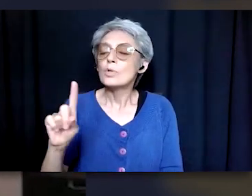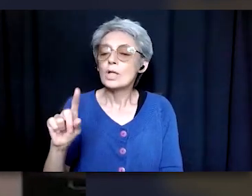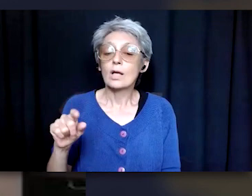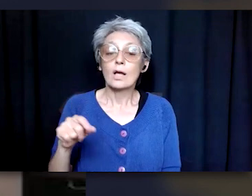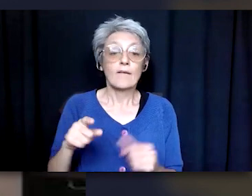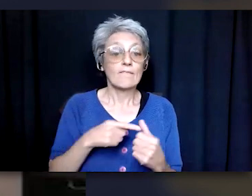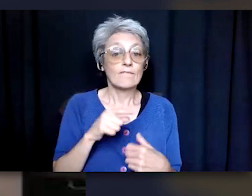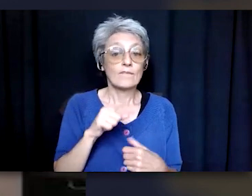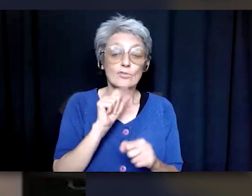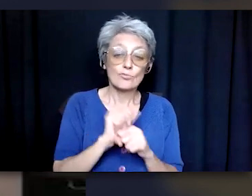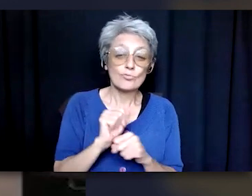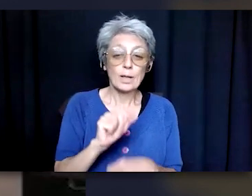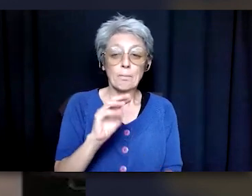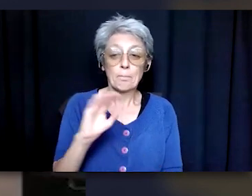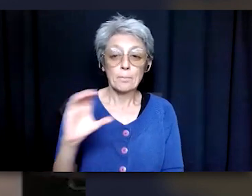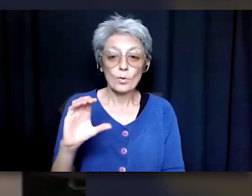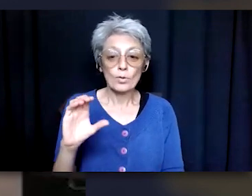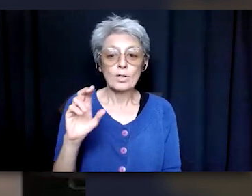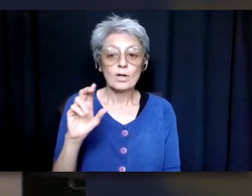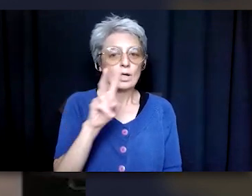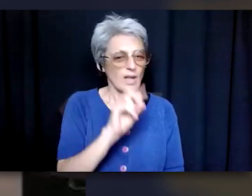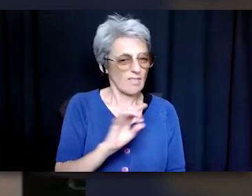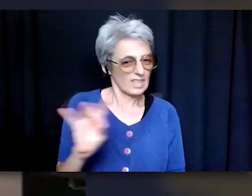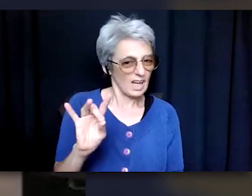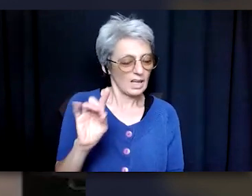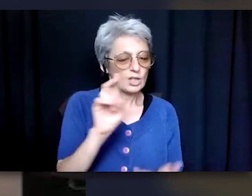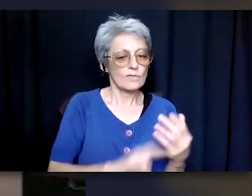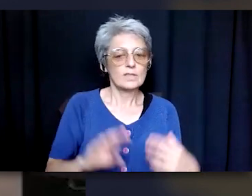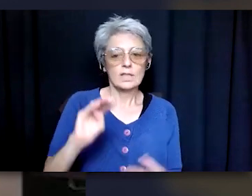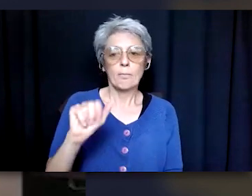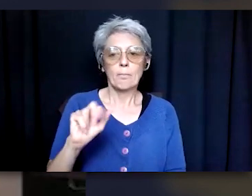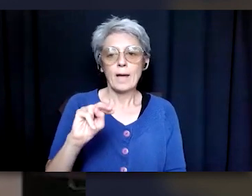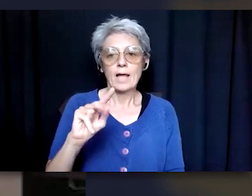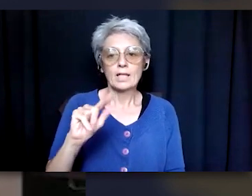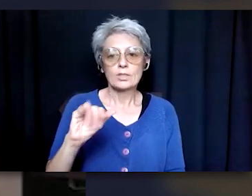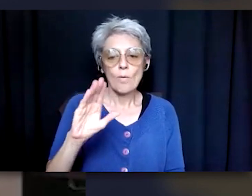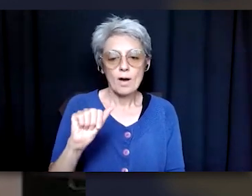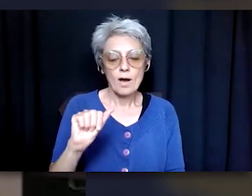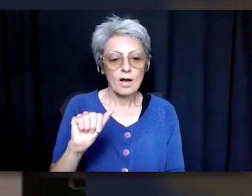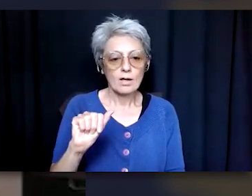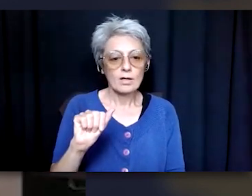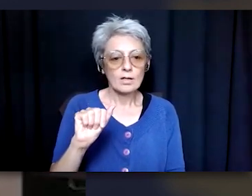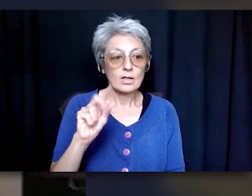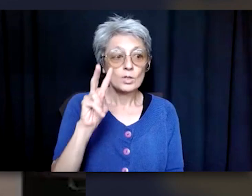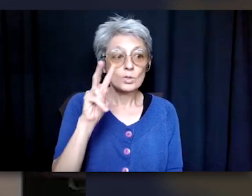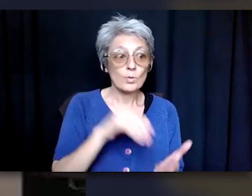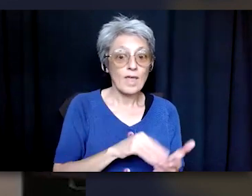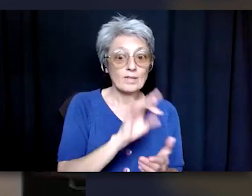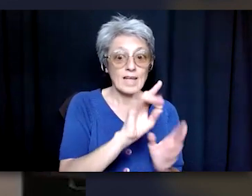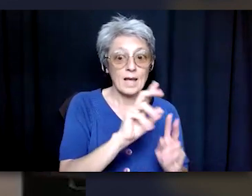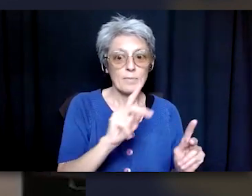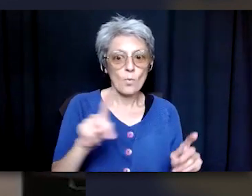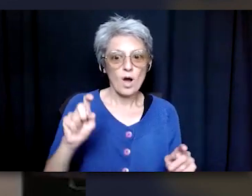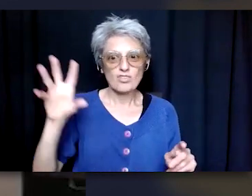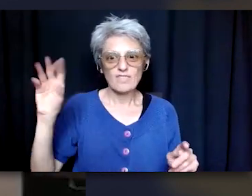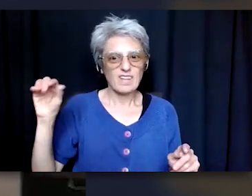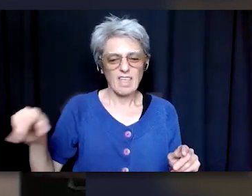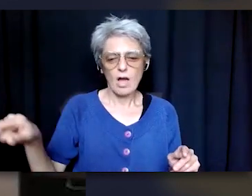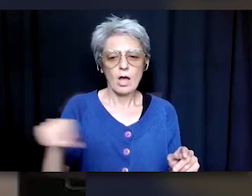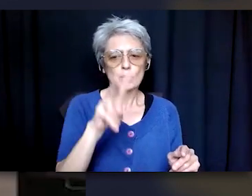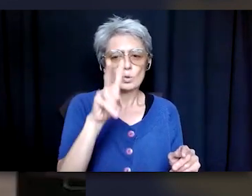of Manitoba in 2008, but it had 2,000 people instead of 150,000 people. So it was a small